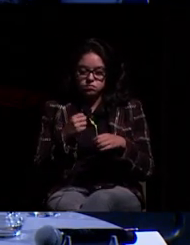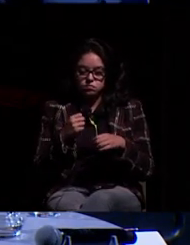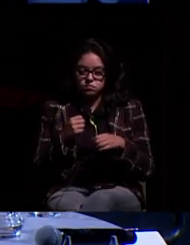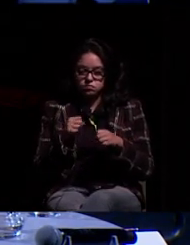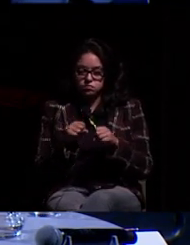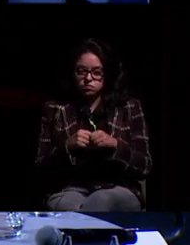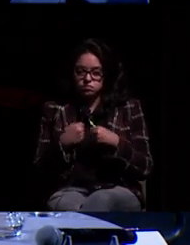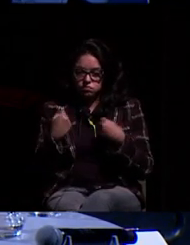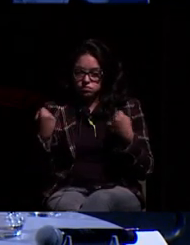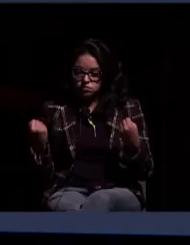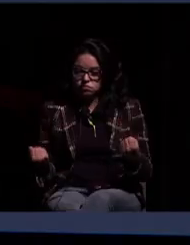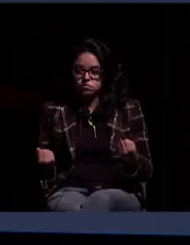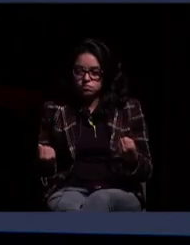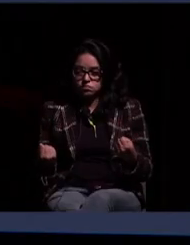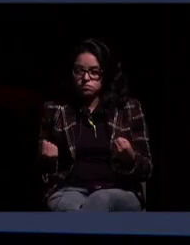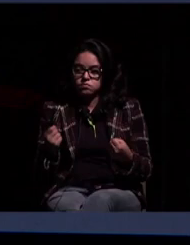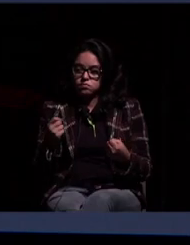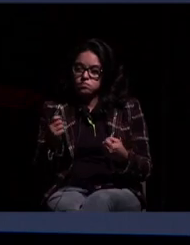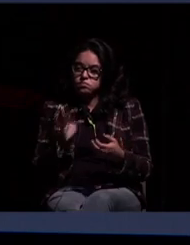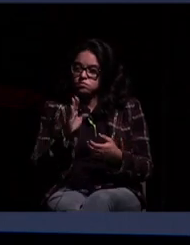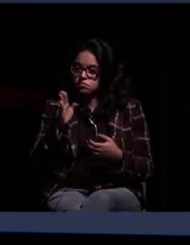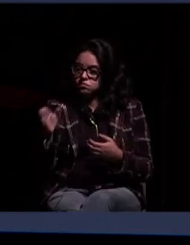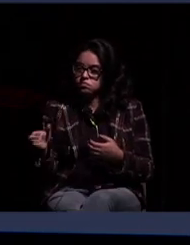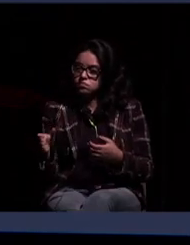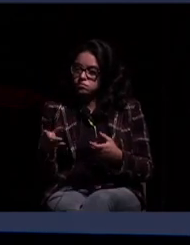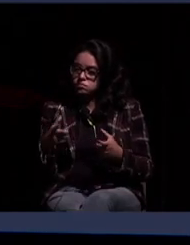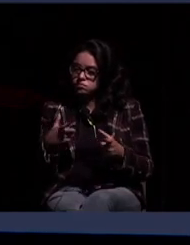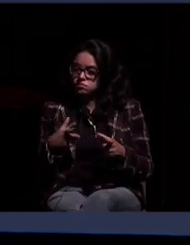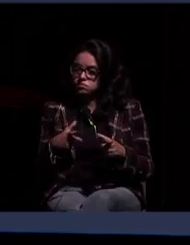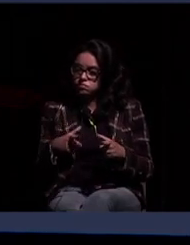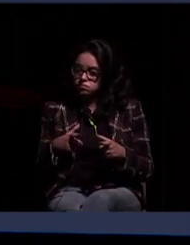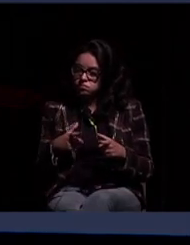If we don’t go to the field, want to make theory fit